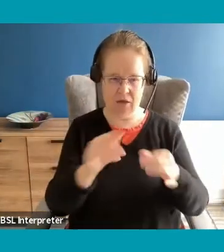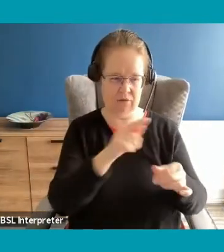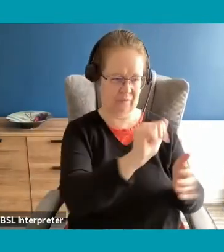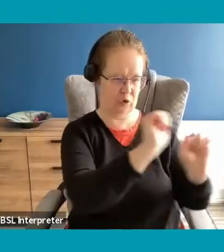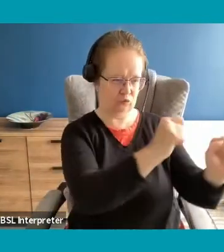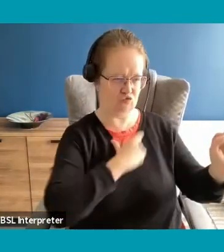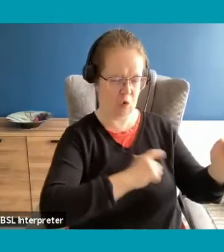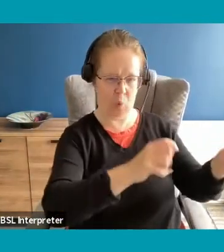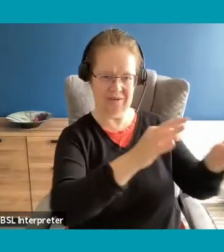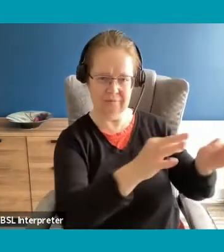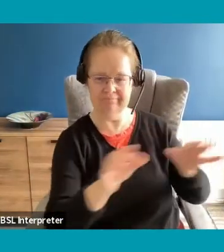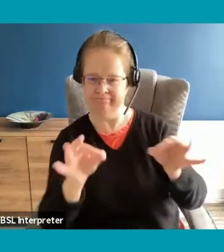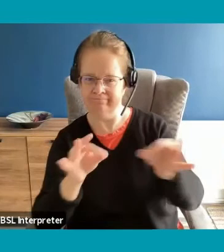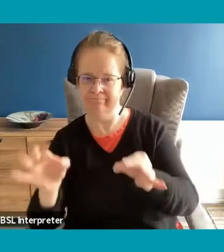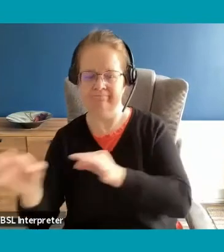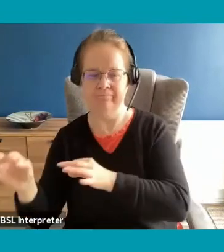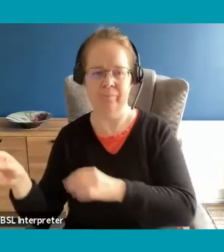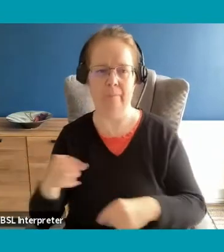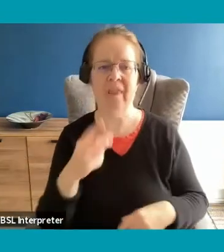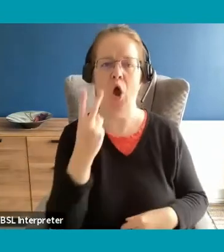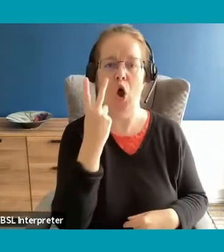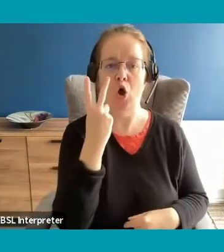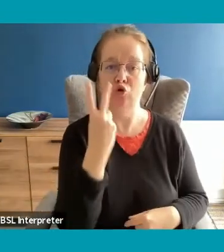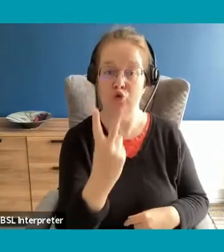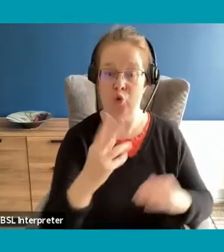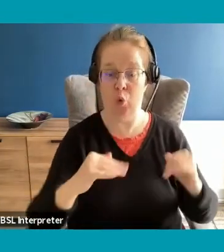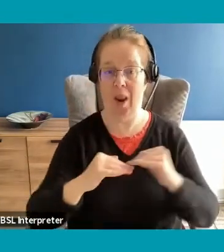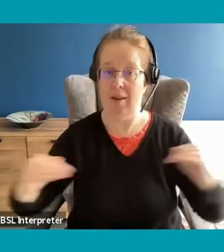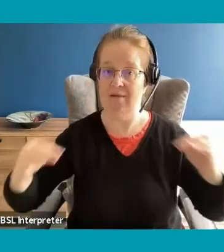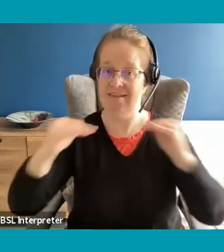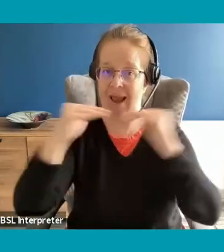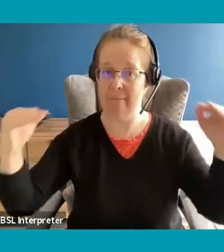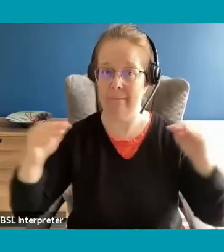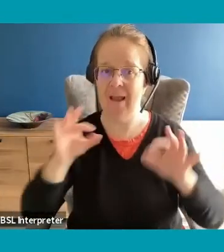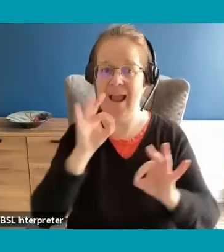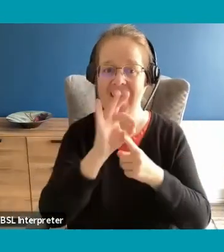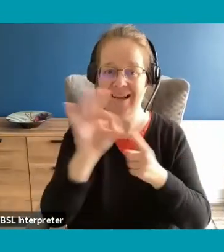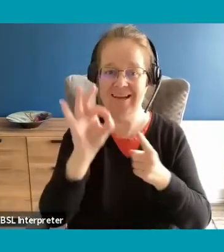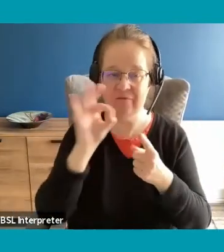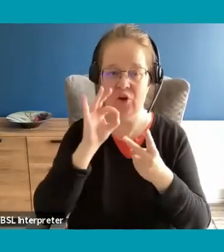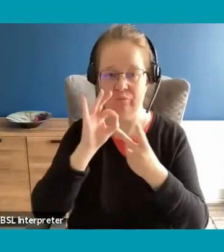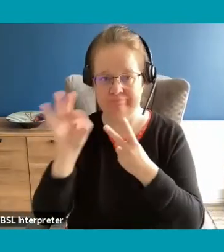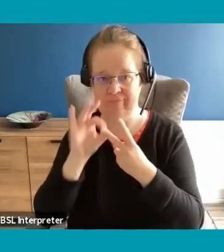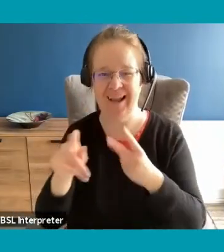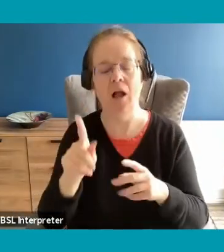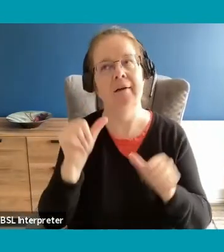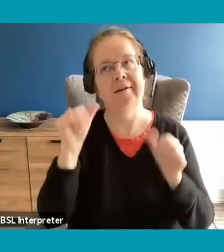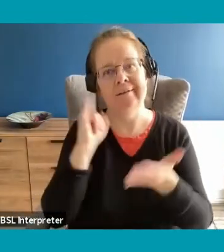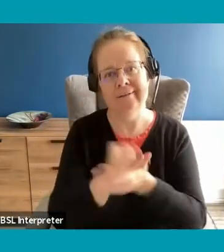Usually there would be a two step interview process and obviously due to the pandemic we've been doing a lot